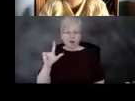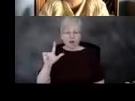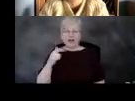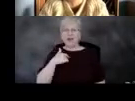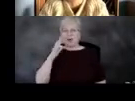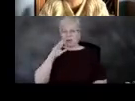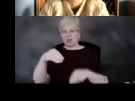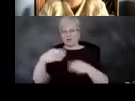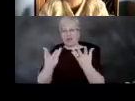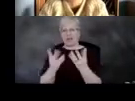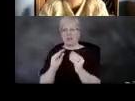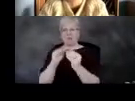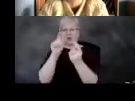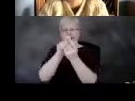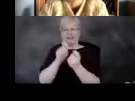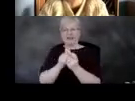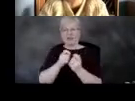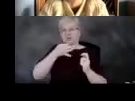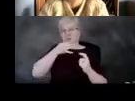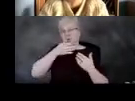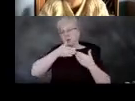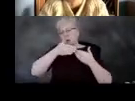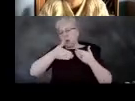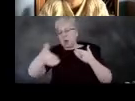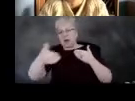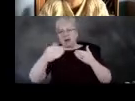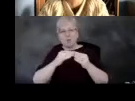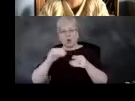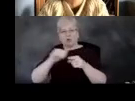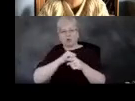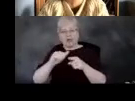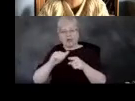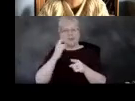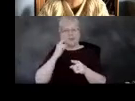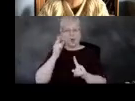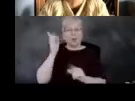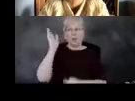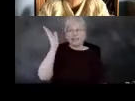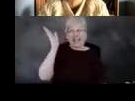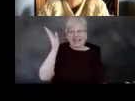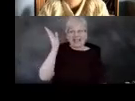17:27:19 of the trainings coming up, specifically for presenters and chairs. I'm just